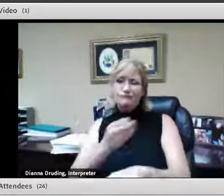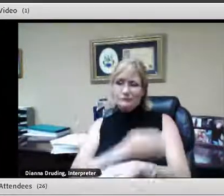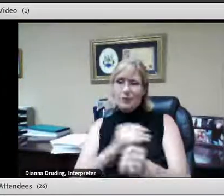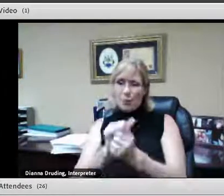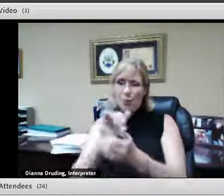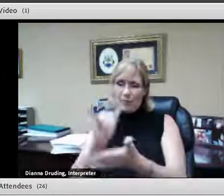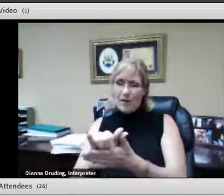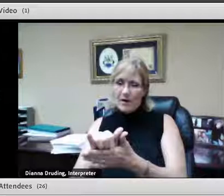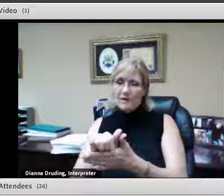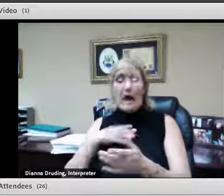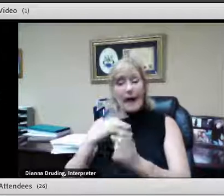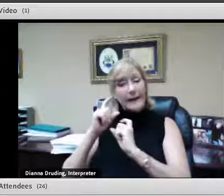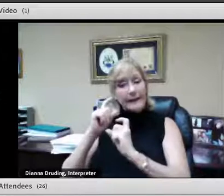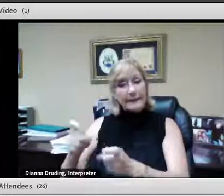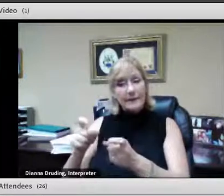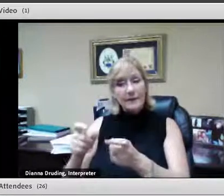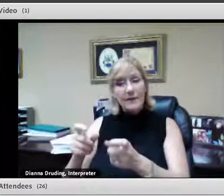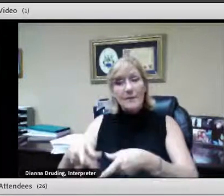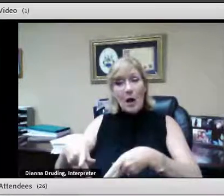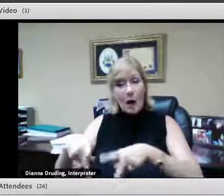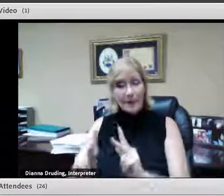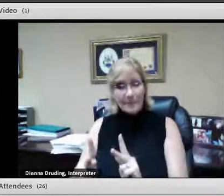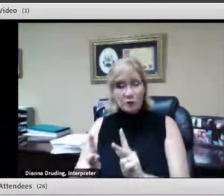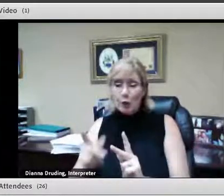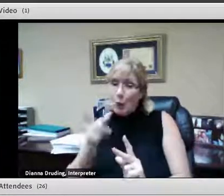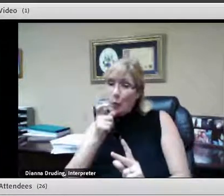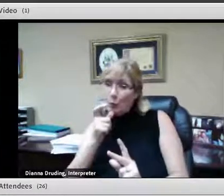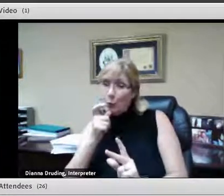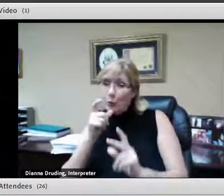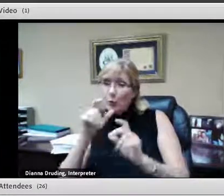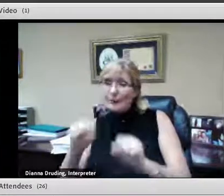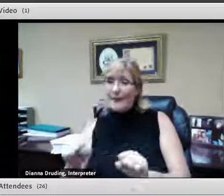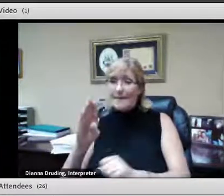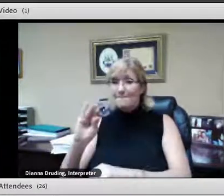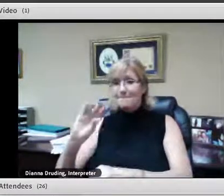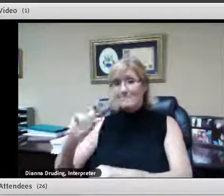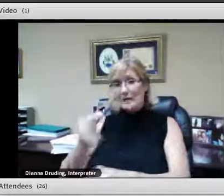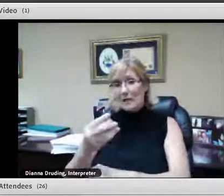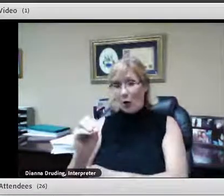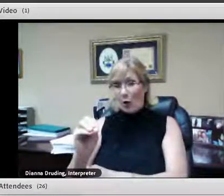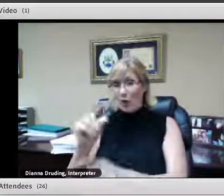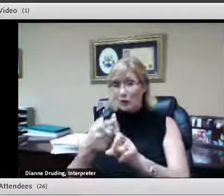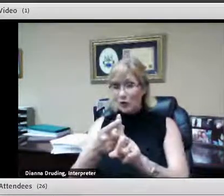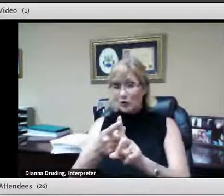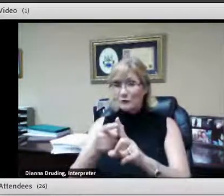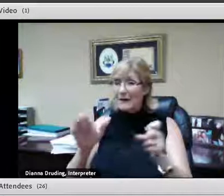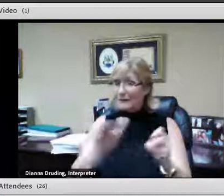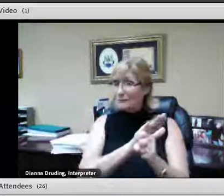to try to see who can get bingo first by completing each of these challenges. Normally, they can do three or four of these,